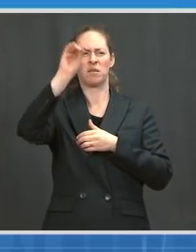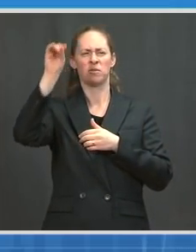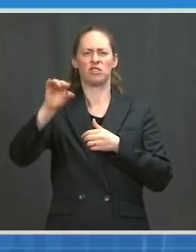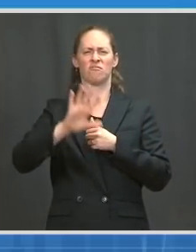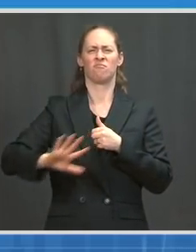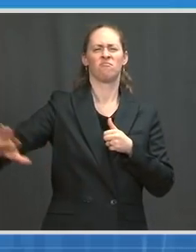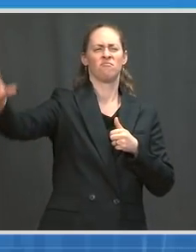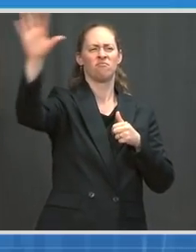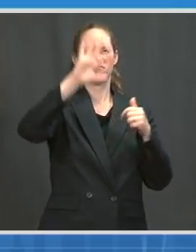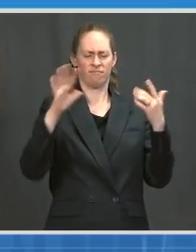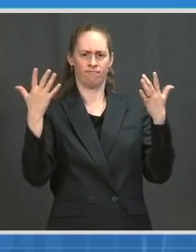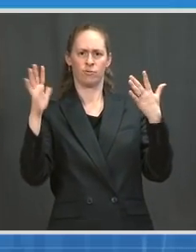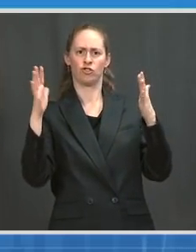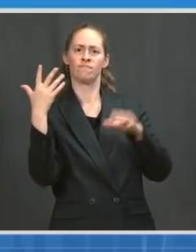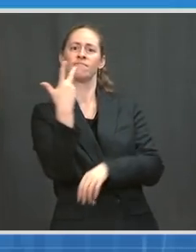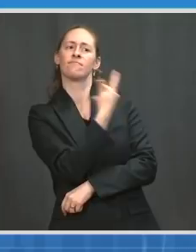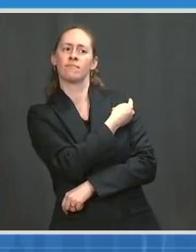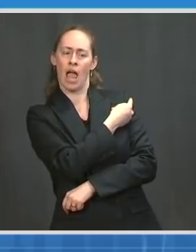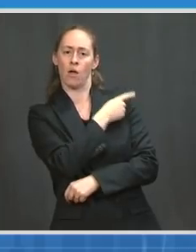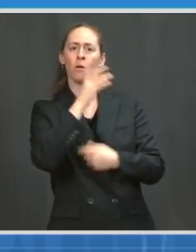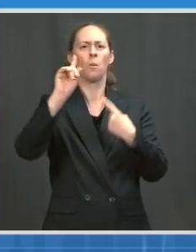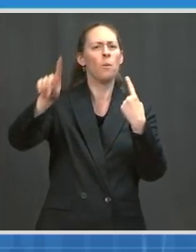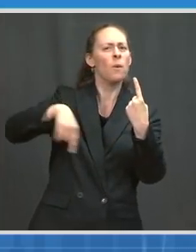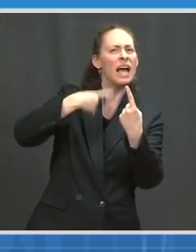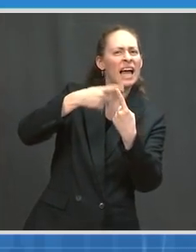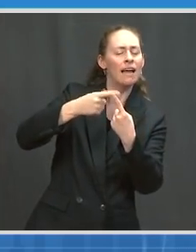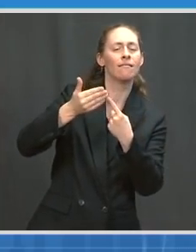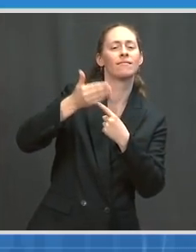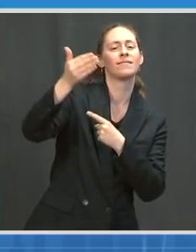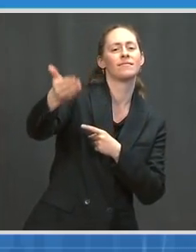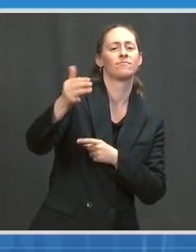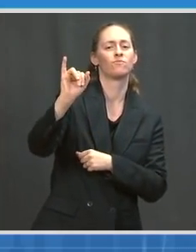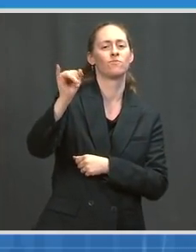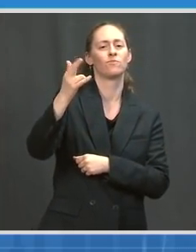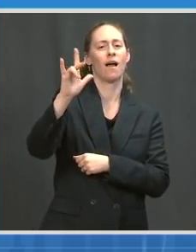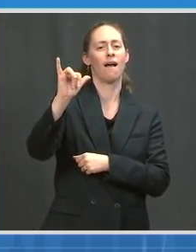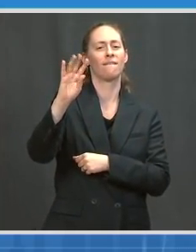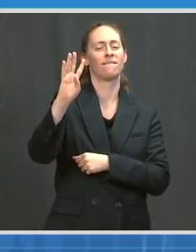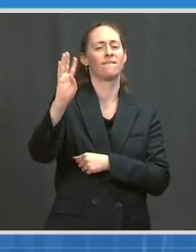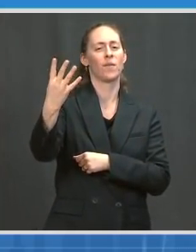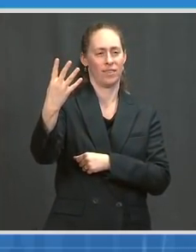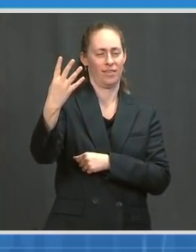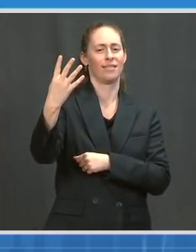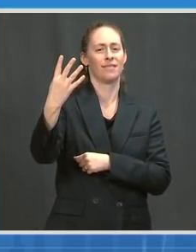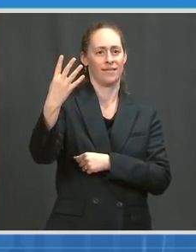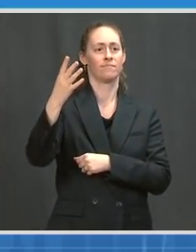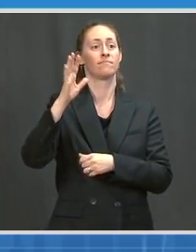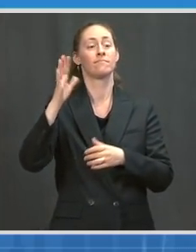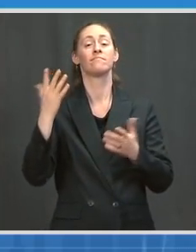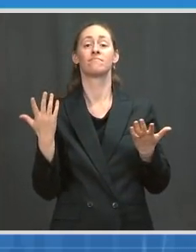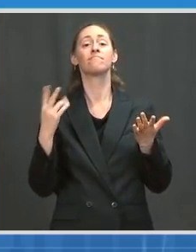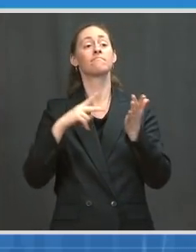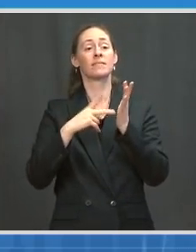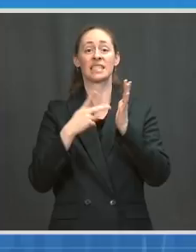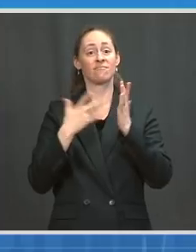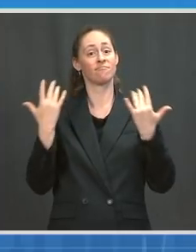That amounts to approximately 100 million shots over the next two months. The infrastructure that we've have built